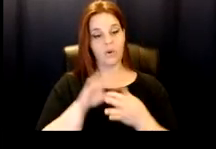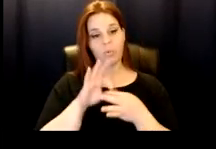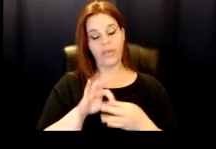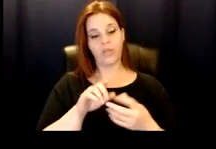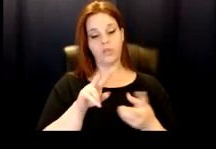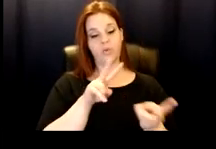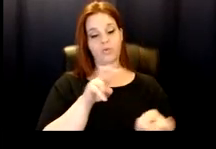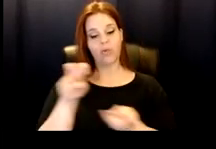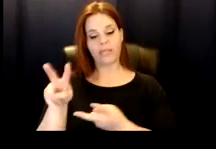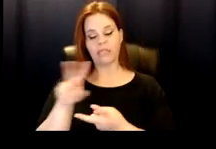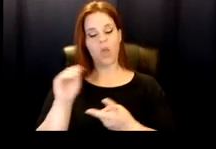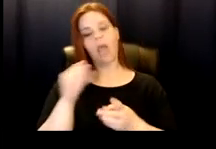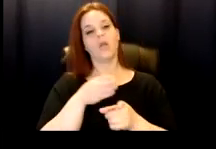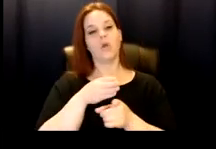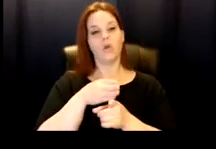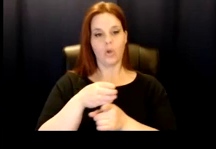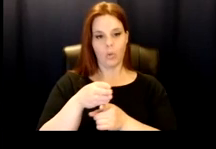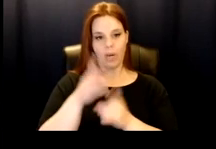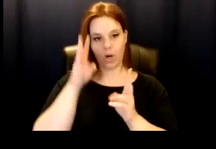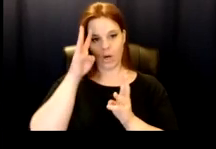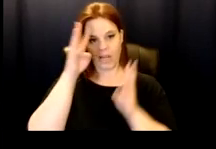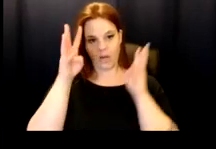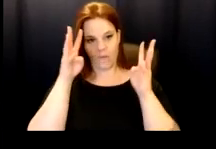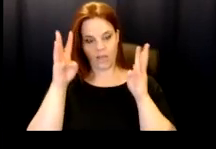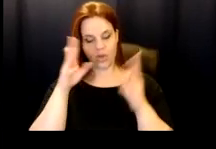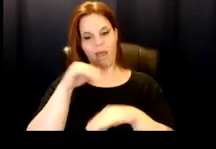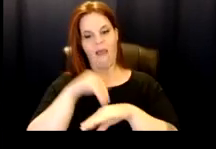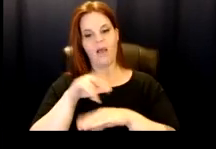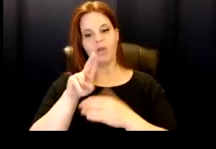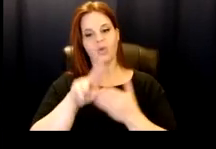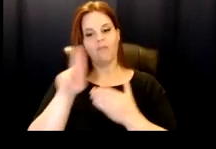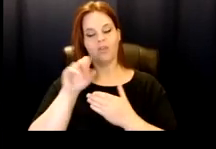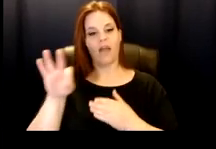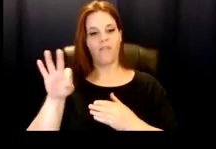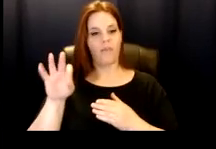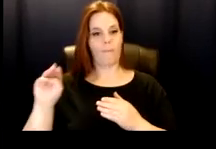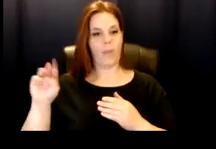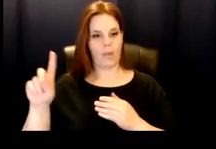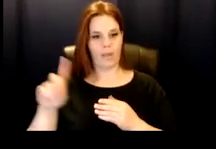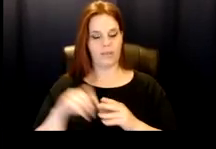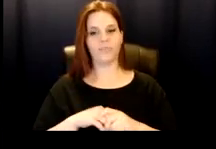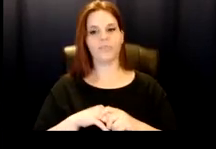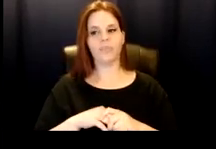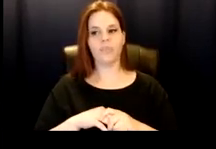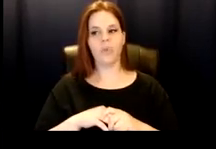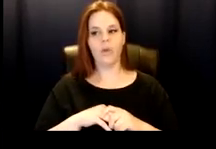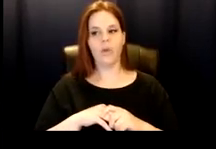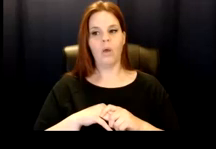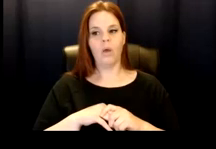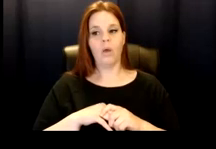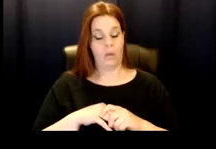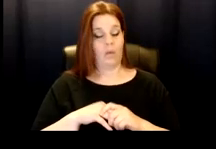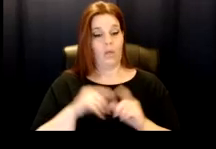and Career Innovation at the University of Maryland. So, this is a study that myself